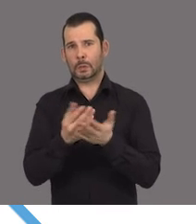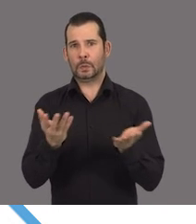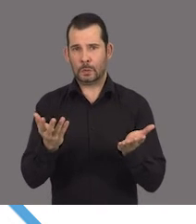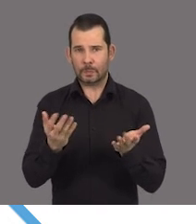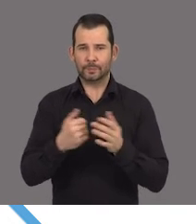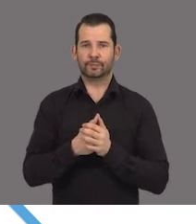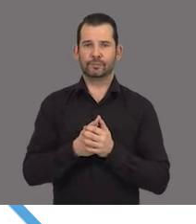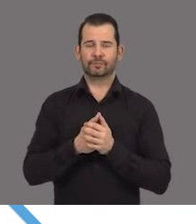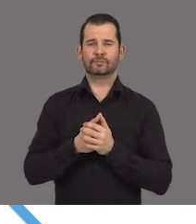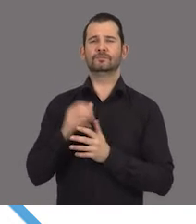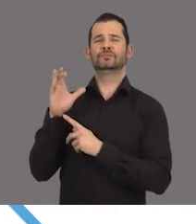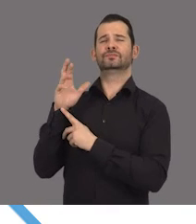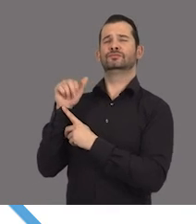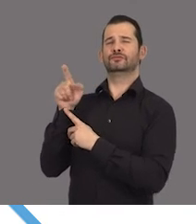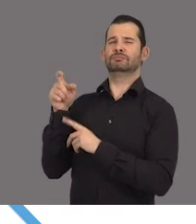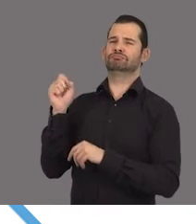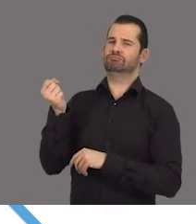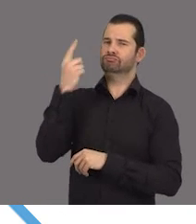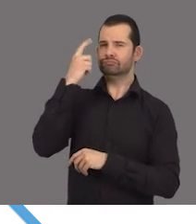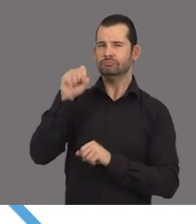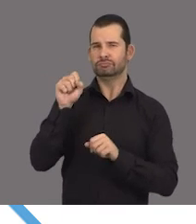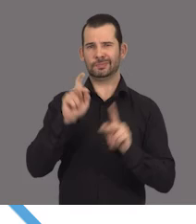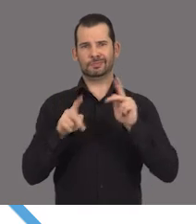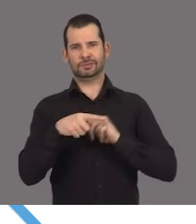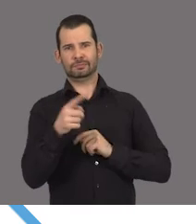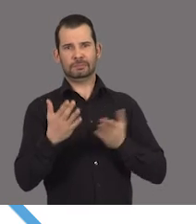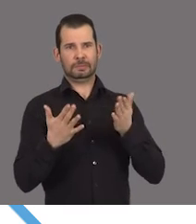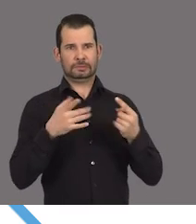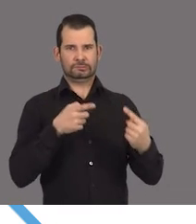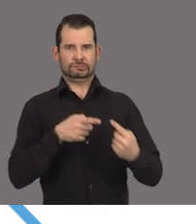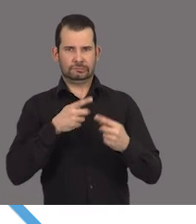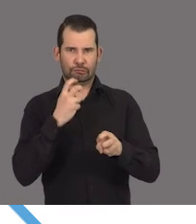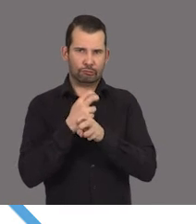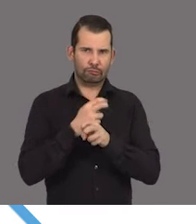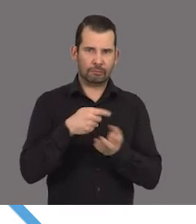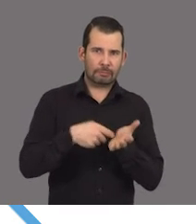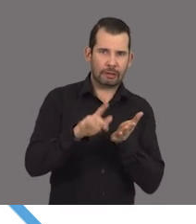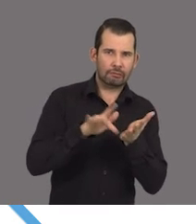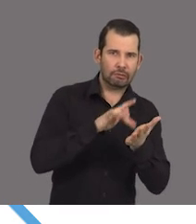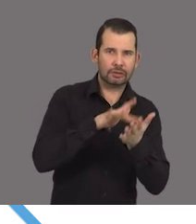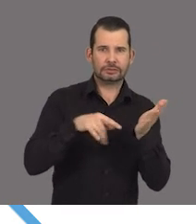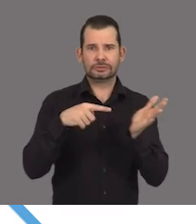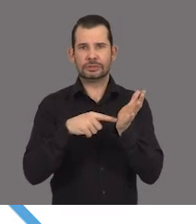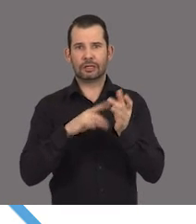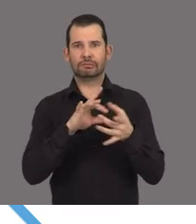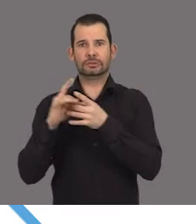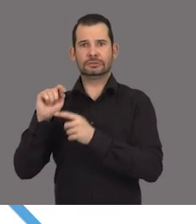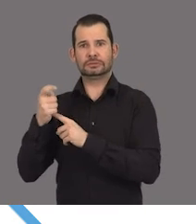The CRA understands that people may find it hard to pay their debts related to taxes and benefits.